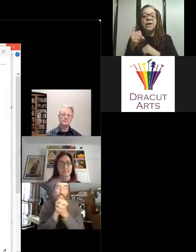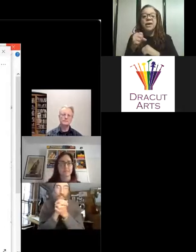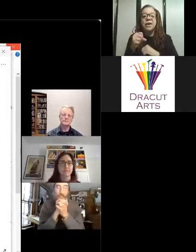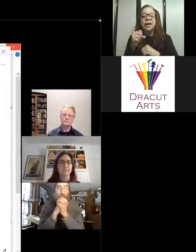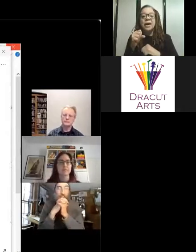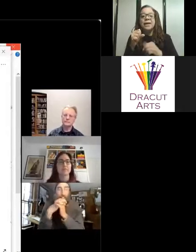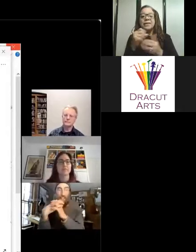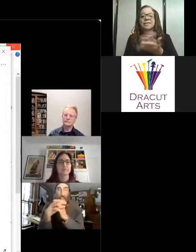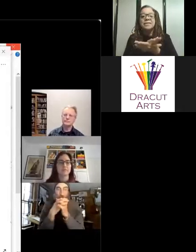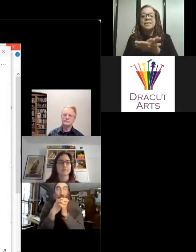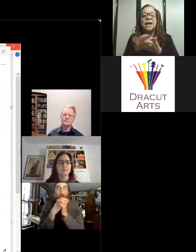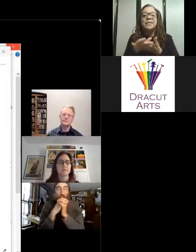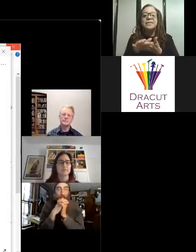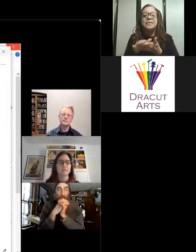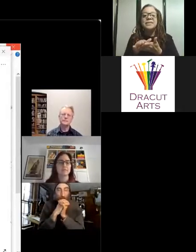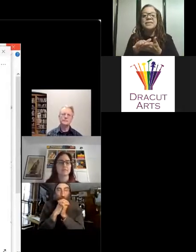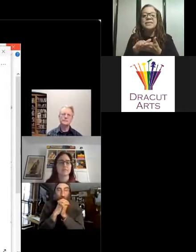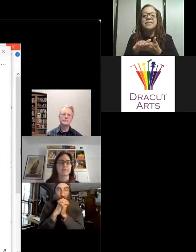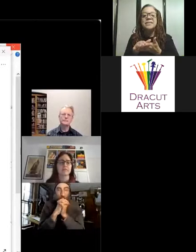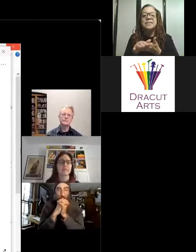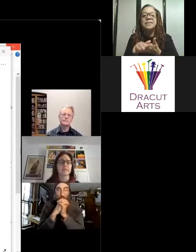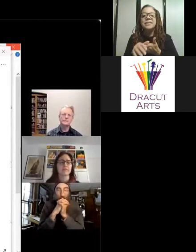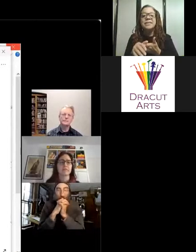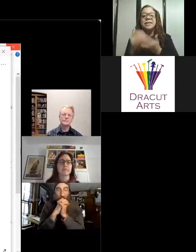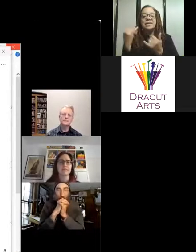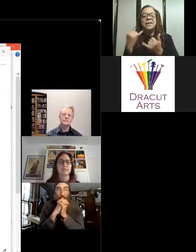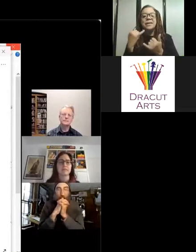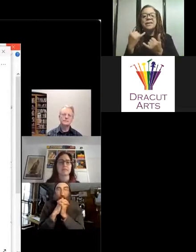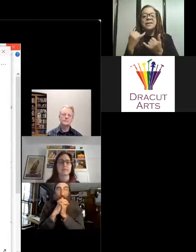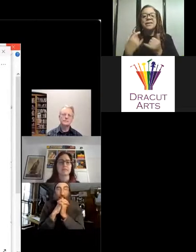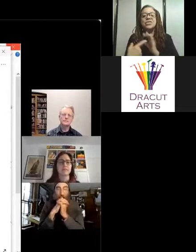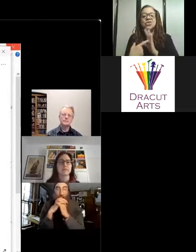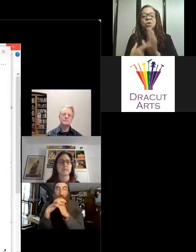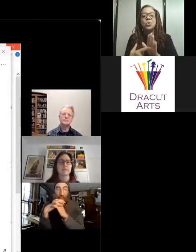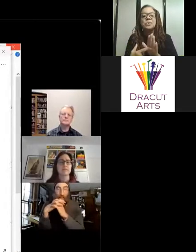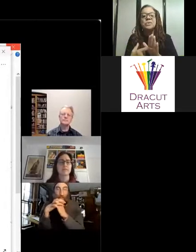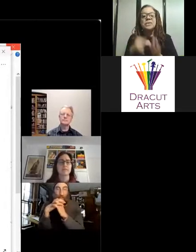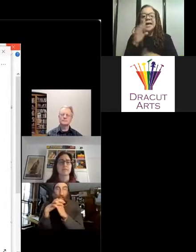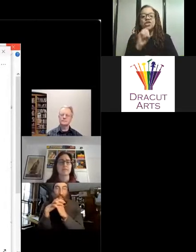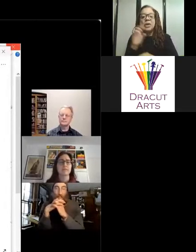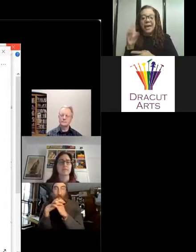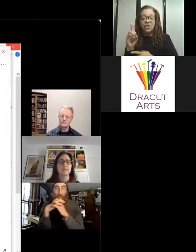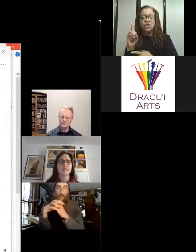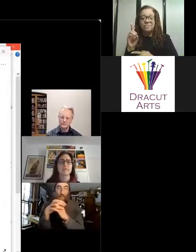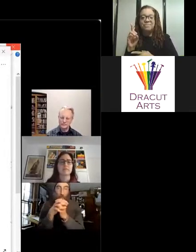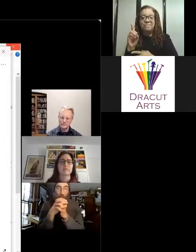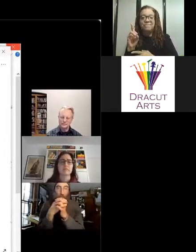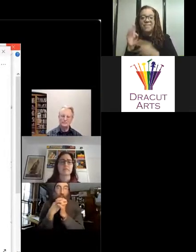this shows the uh the the um educational atmosphere in the regiment in winter